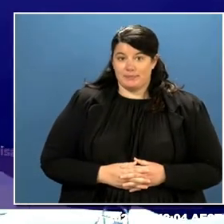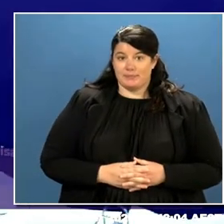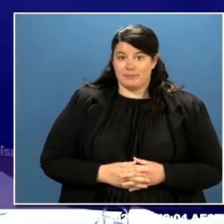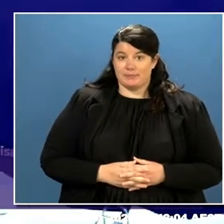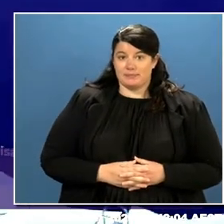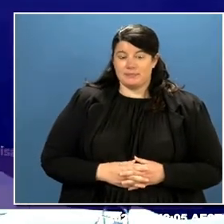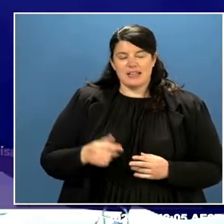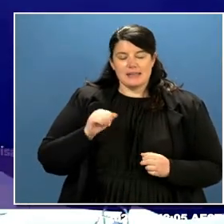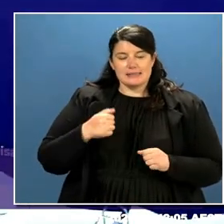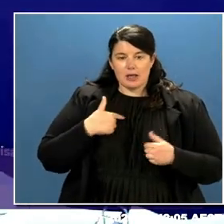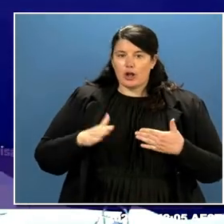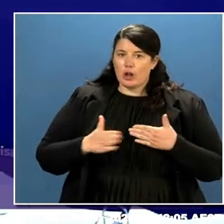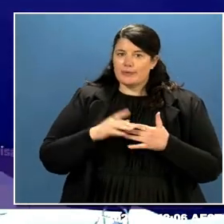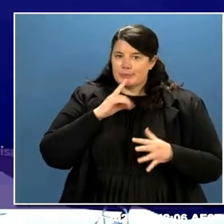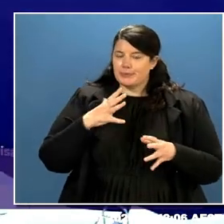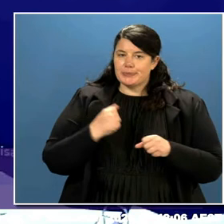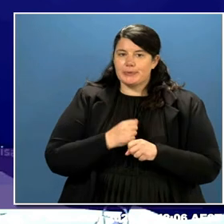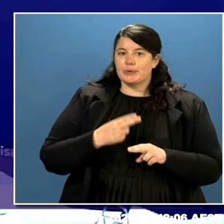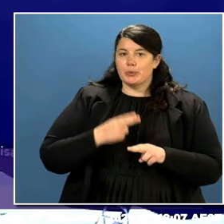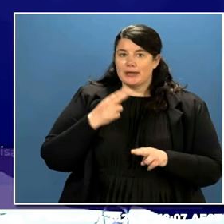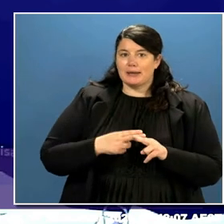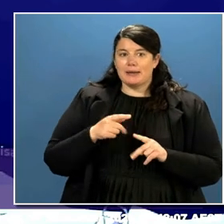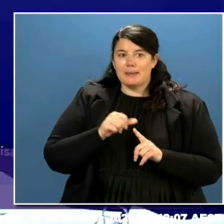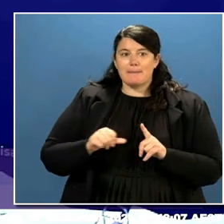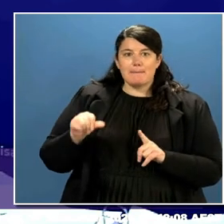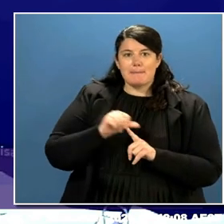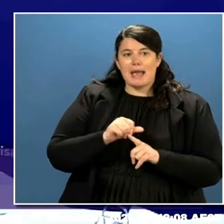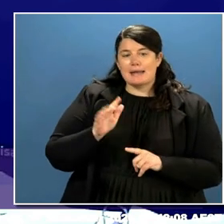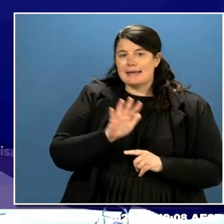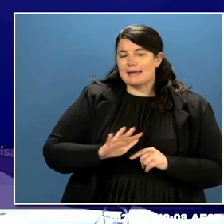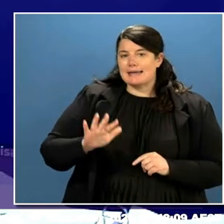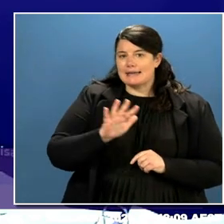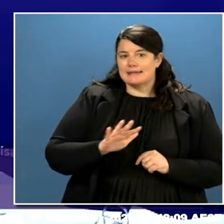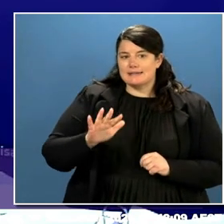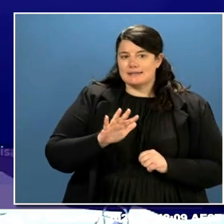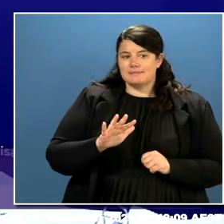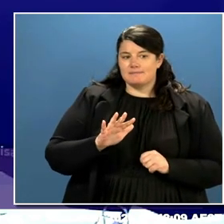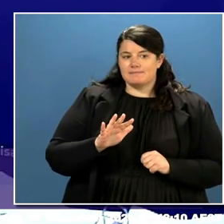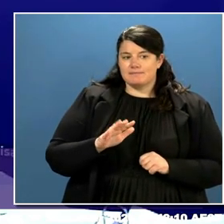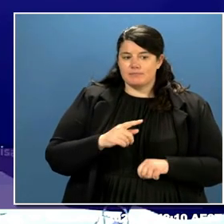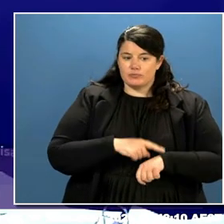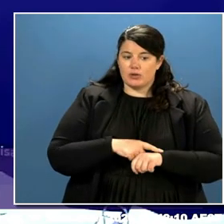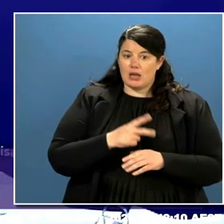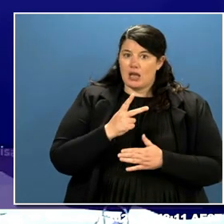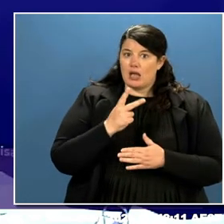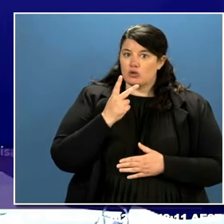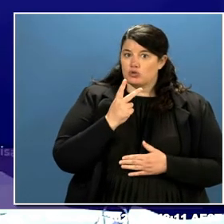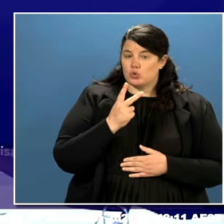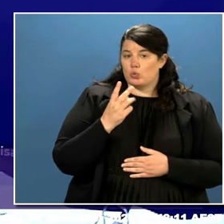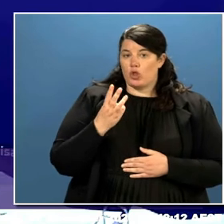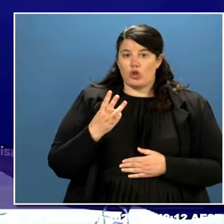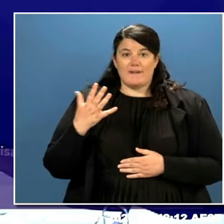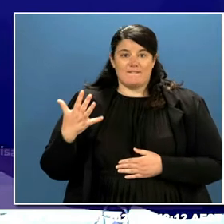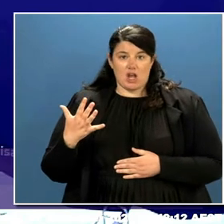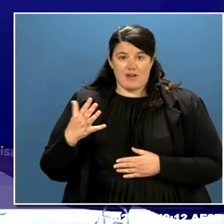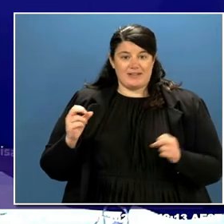It might be convenient if we could come back at 2.35 Sydney time